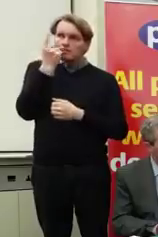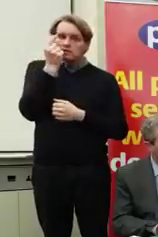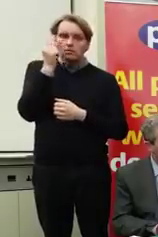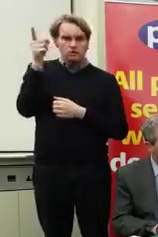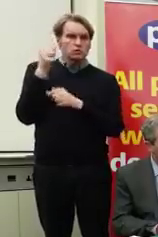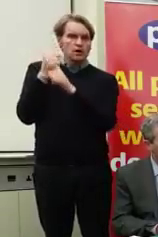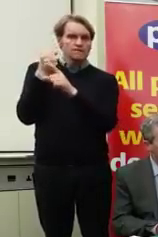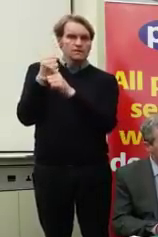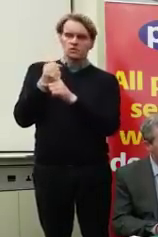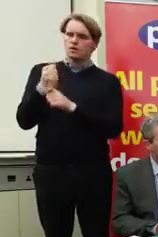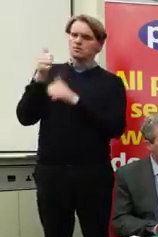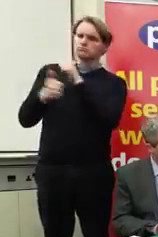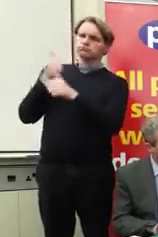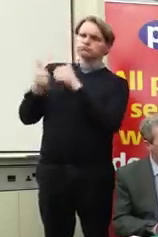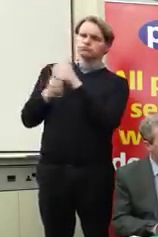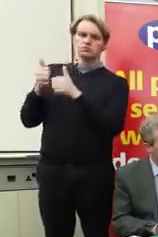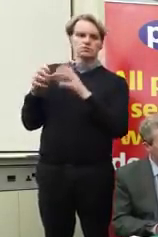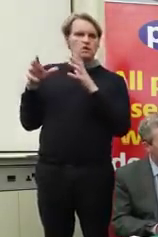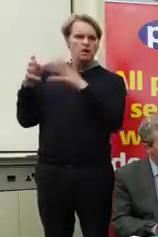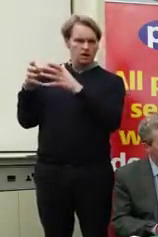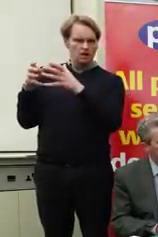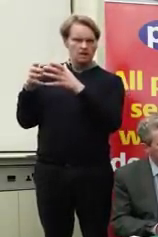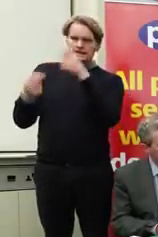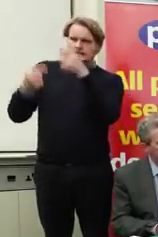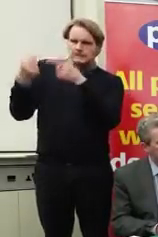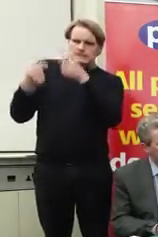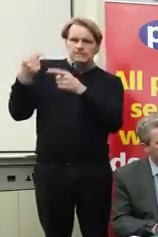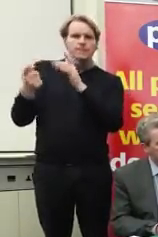solidarity greetings to them in the dispute that's taking place at the